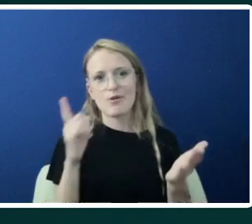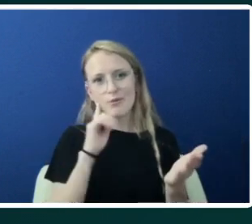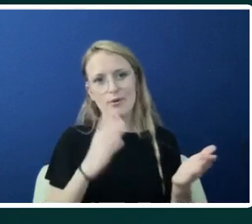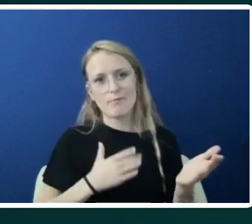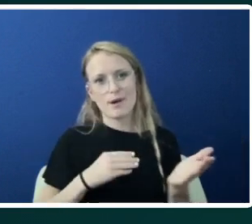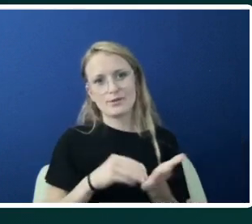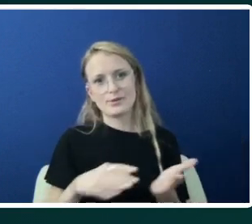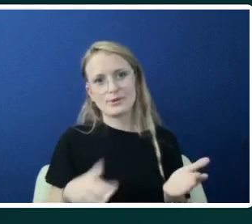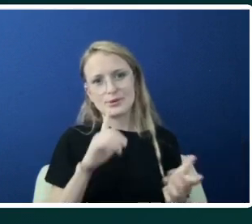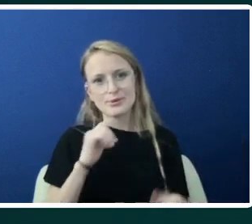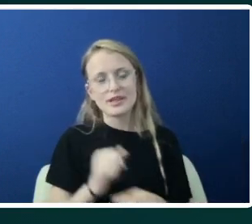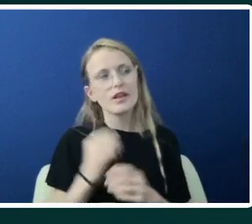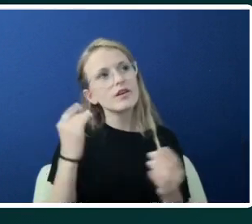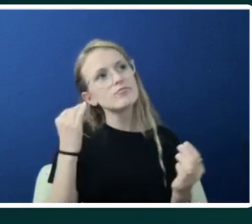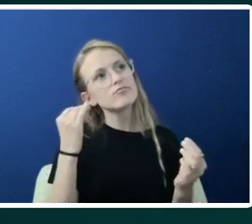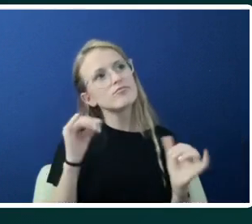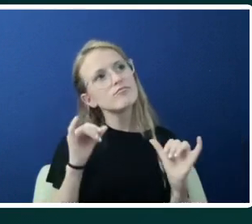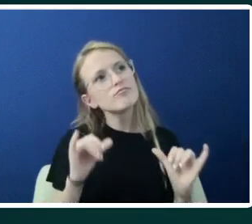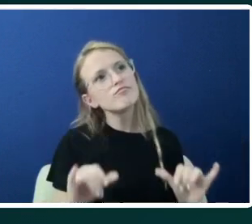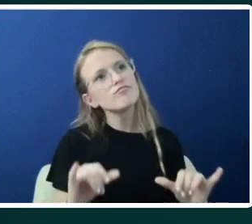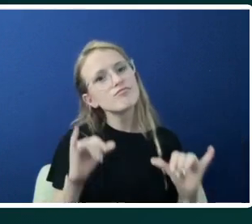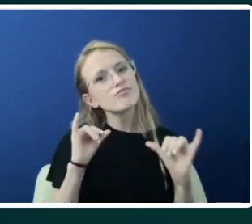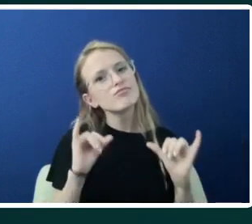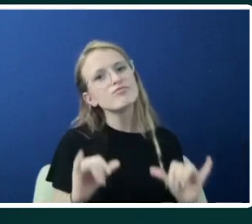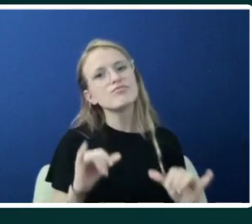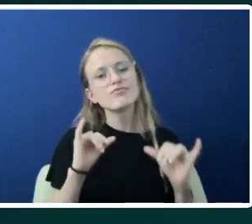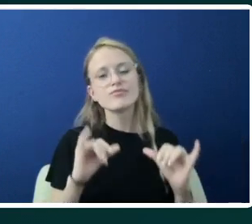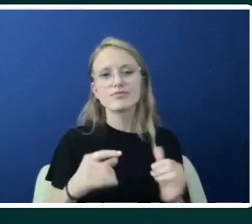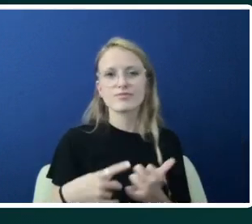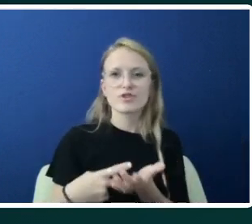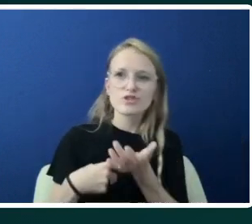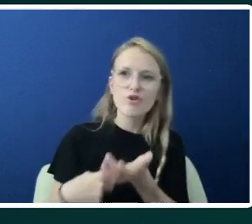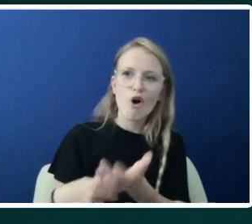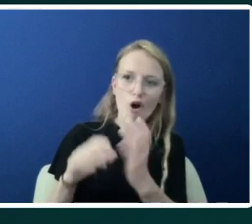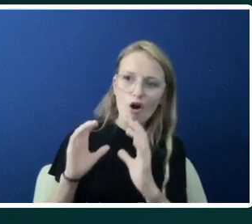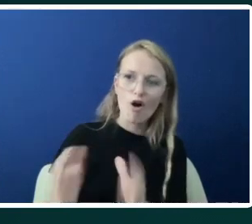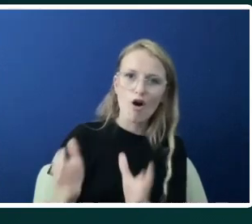about. And that talking to students from other schools and seeing them,